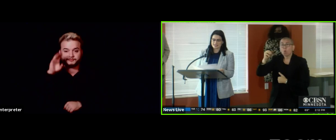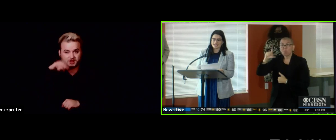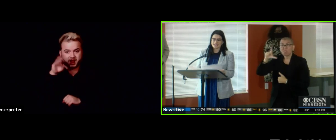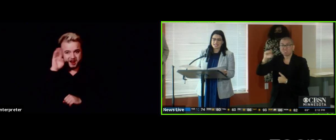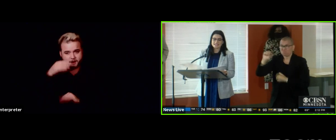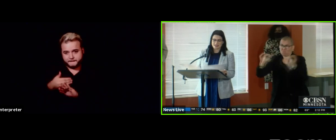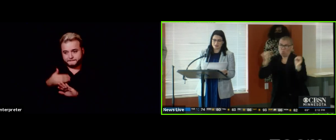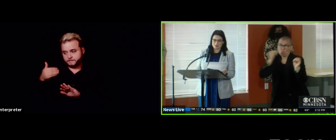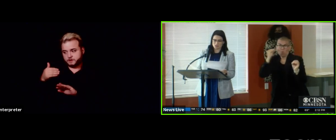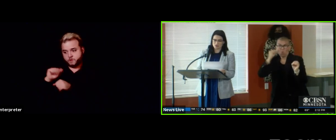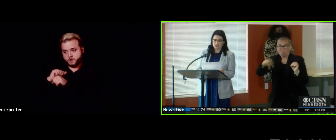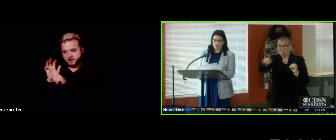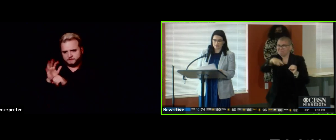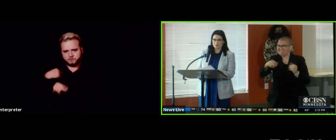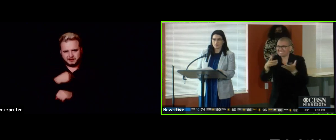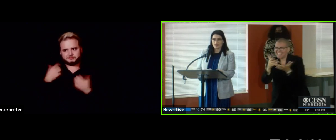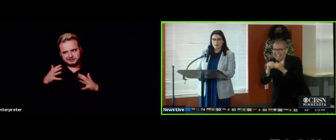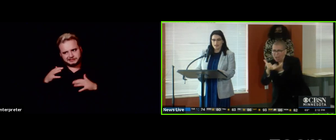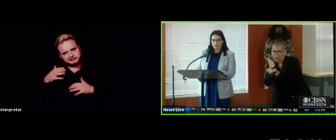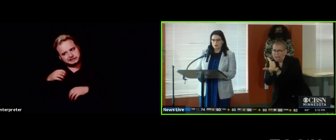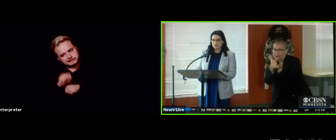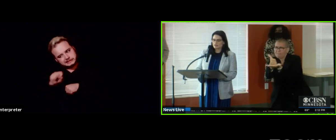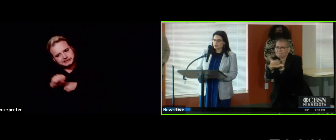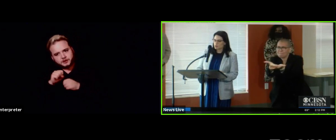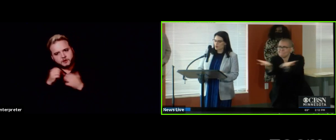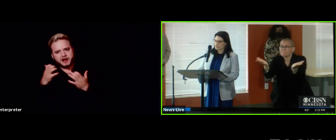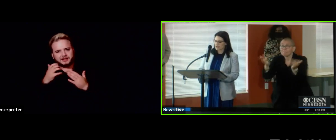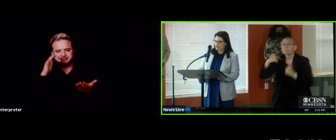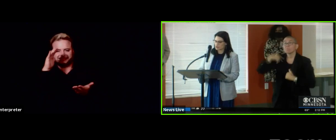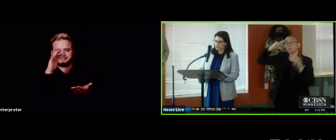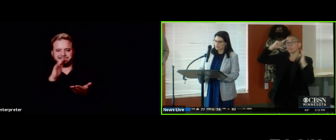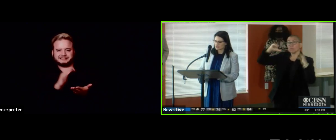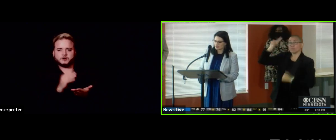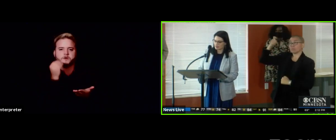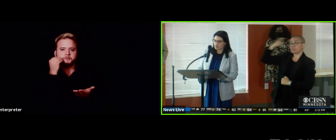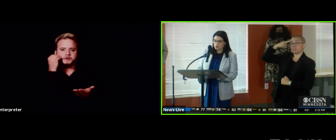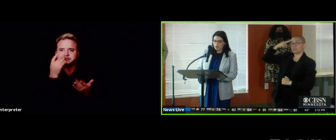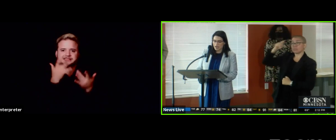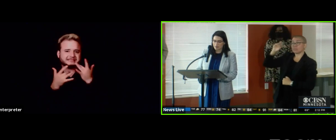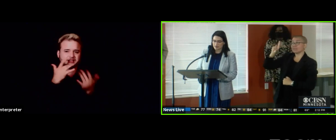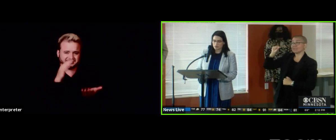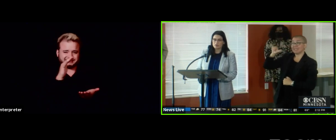the Dayton administration and when Governor Walz and I joined the new cabinet we've been